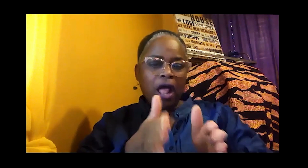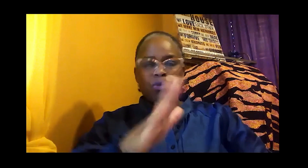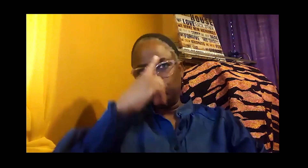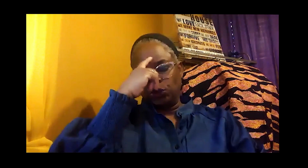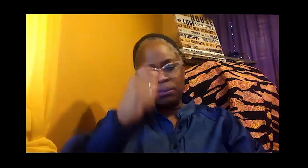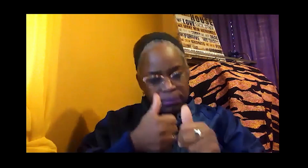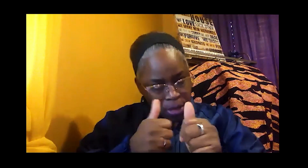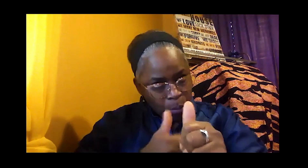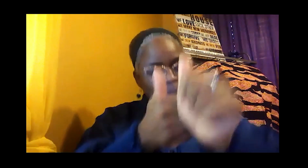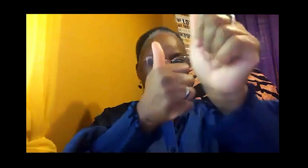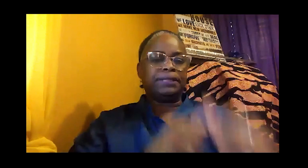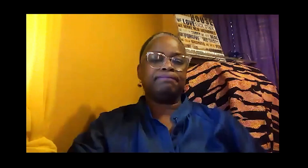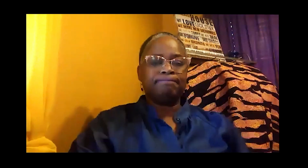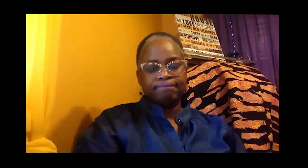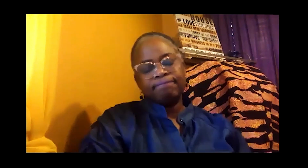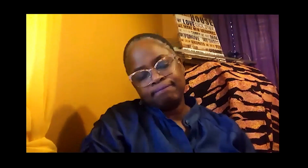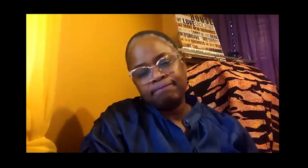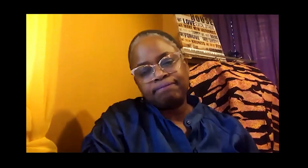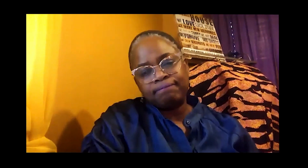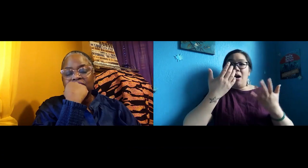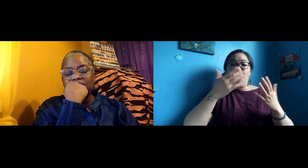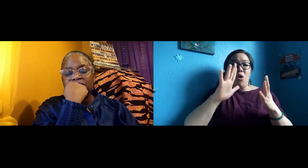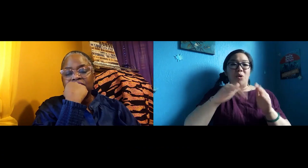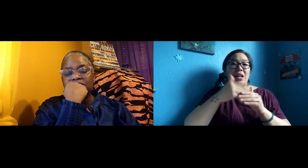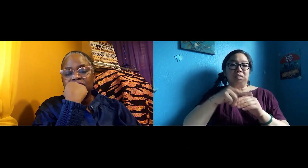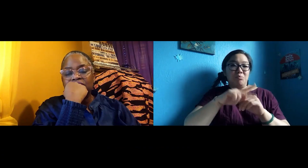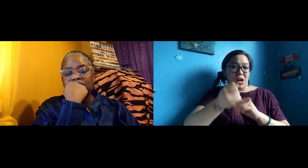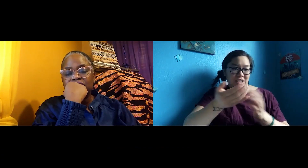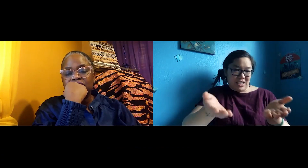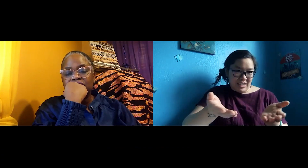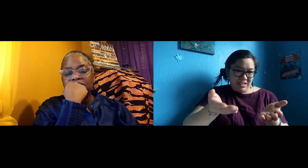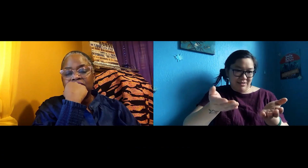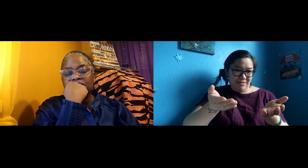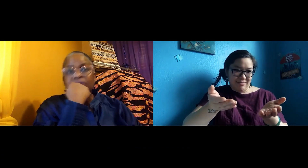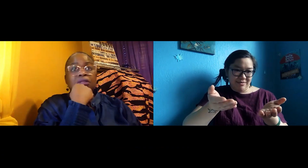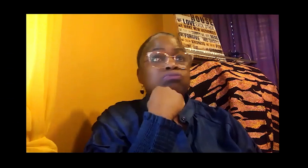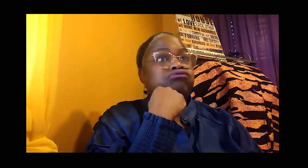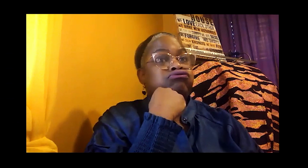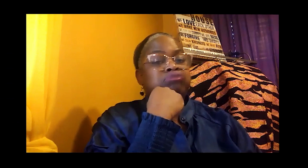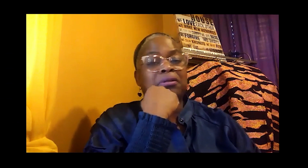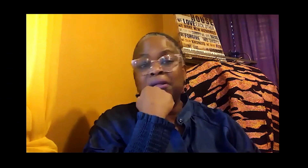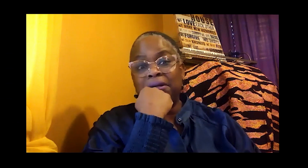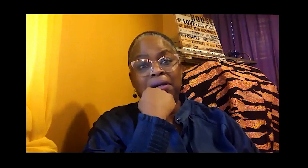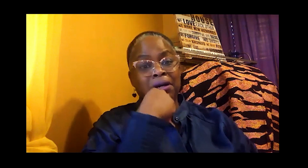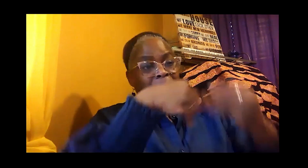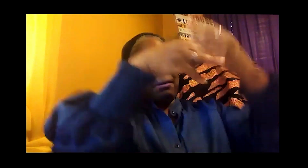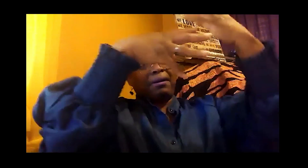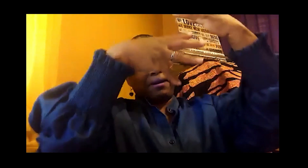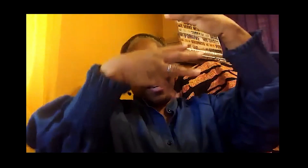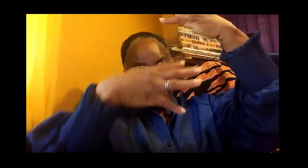and your dreams. Again, stay the course. What is your next project? Yes, I have a